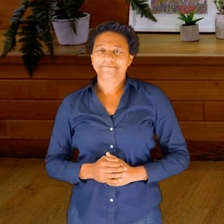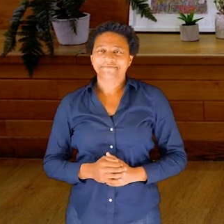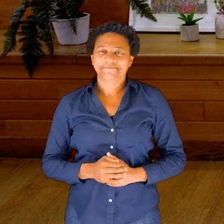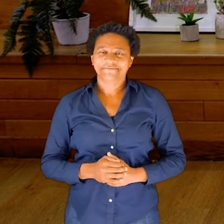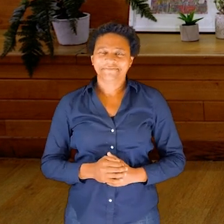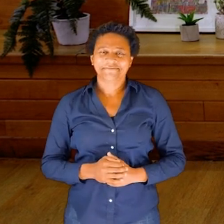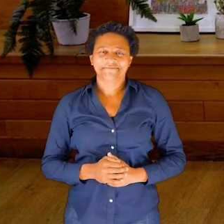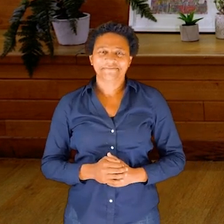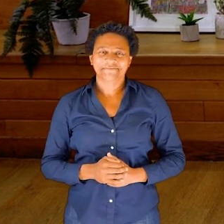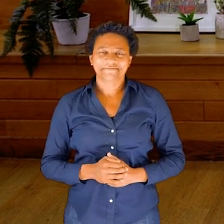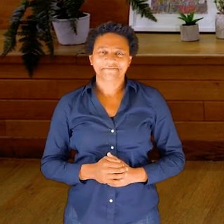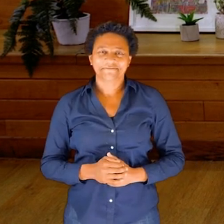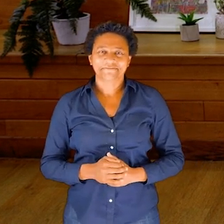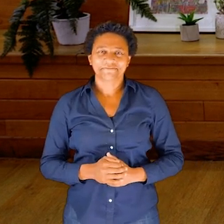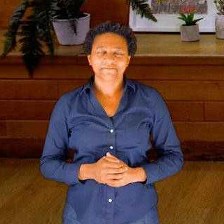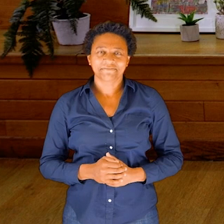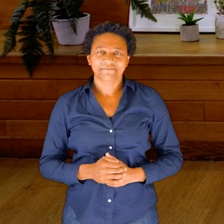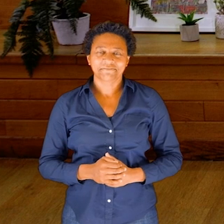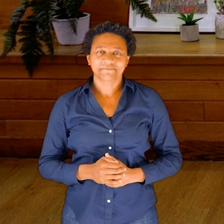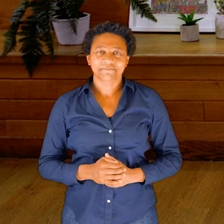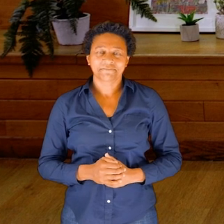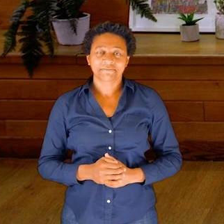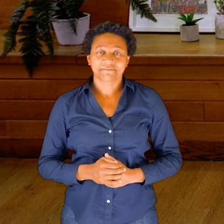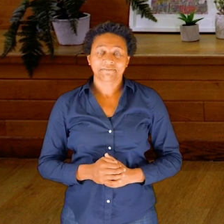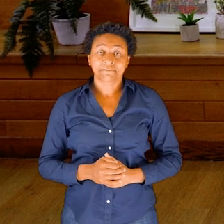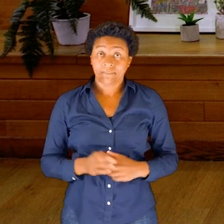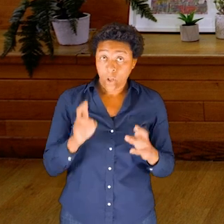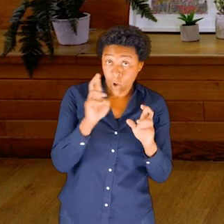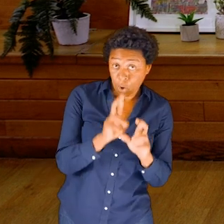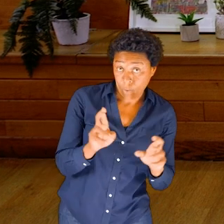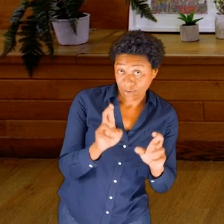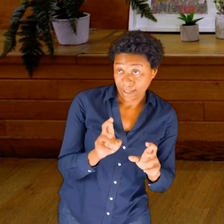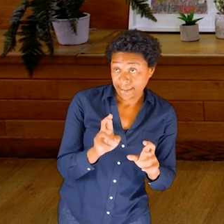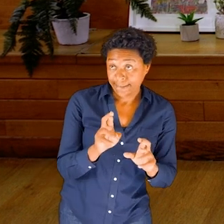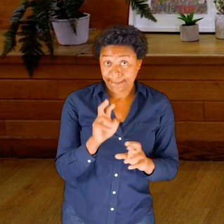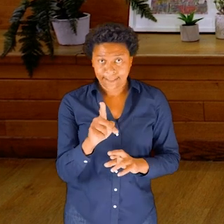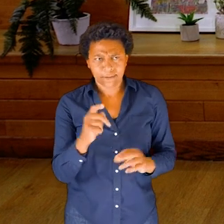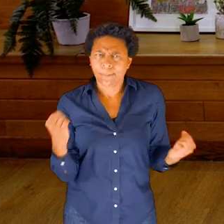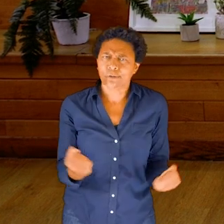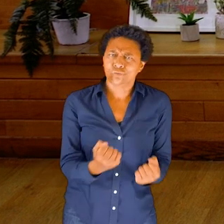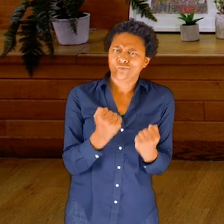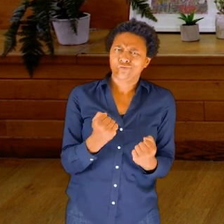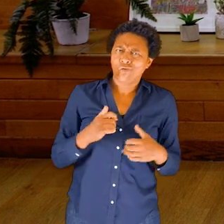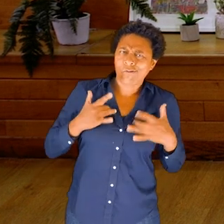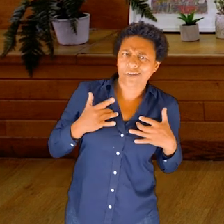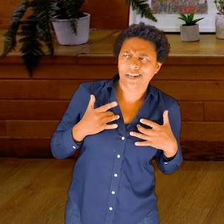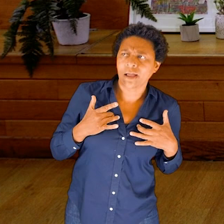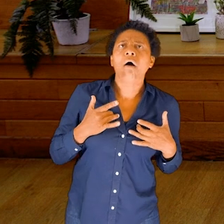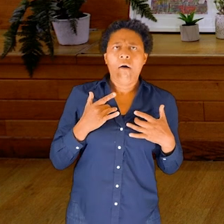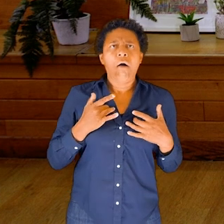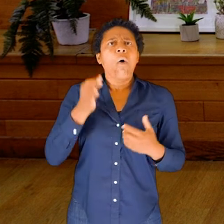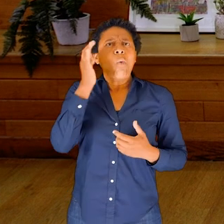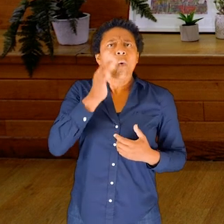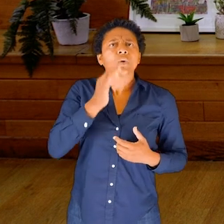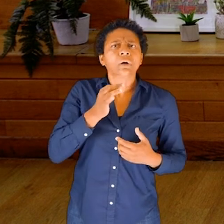So that’s a—hopefully a quite a strong feeling of water moving in the body.